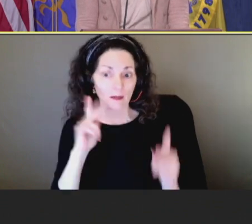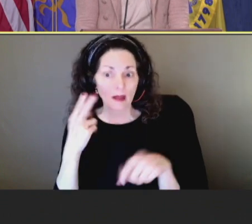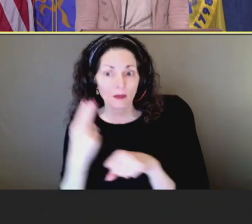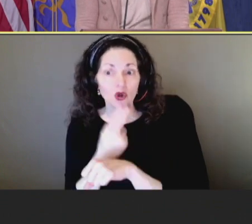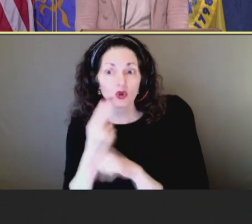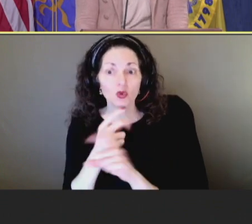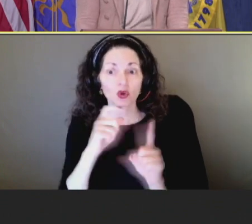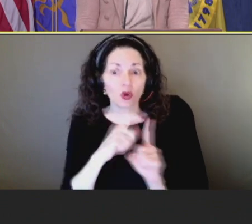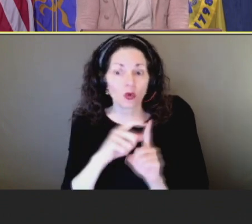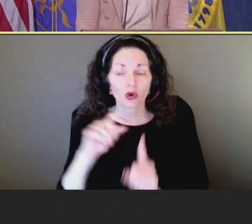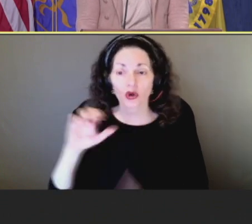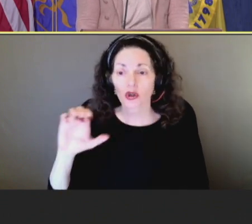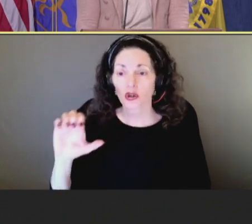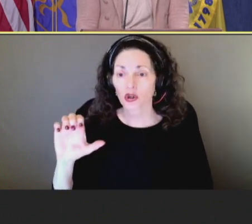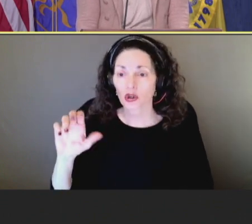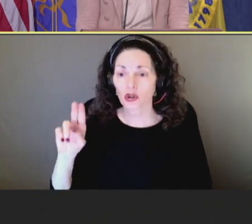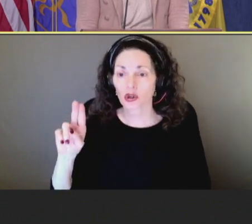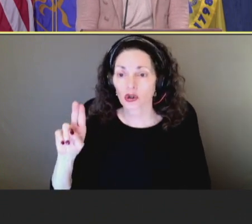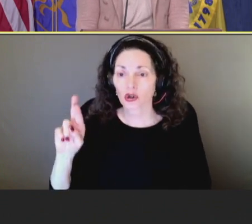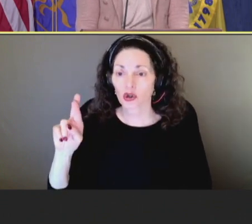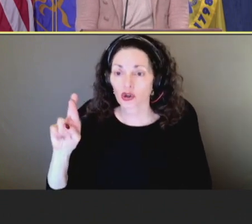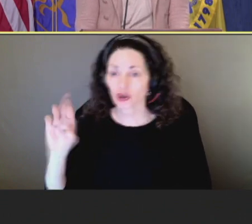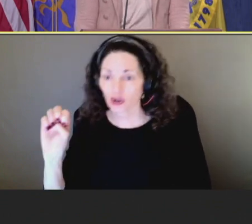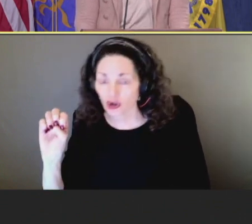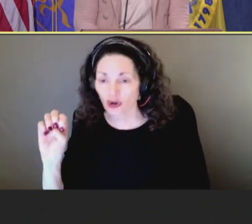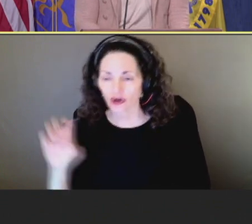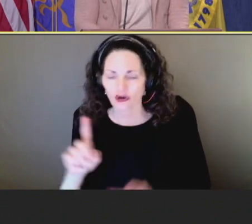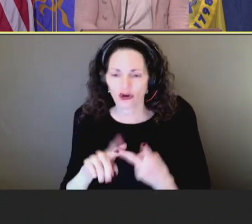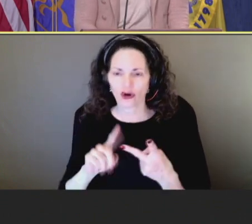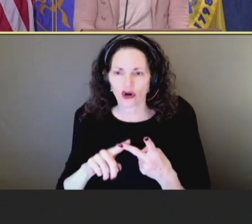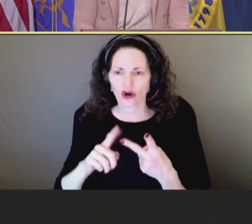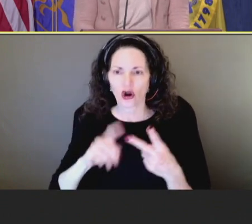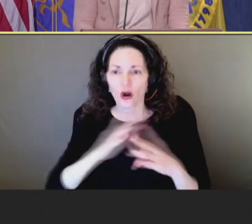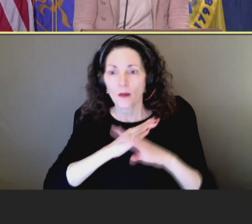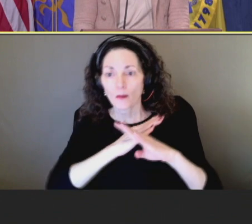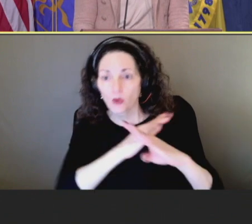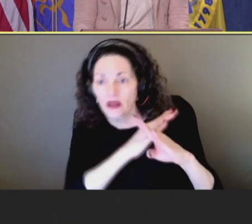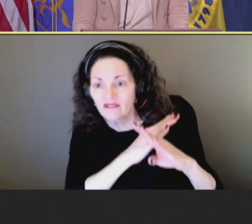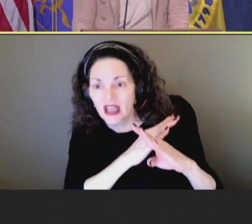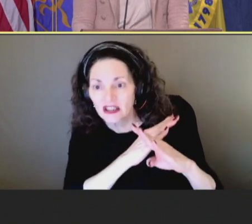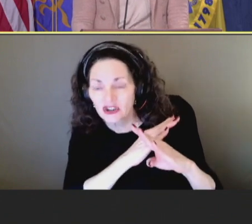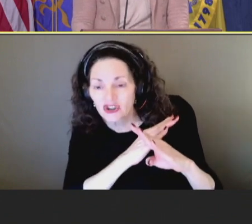use prevention associated with cancer. Those are things that we couldn't have imagined just